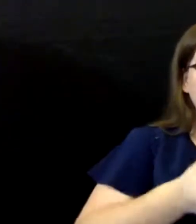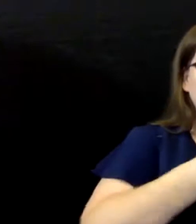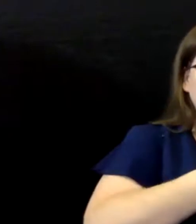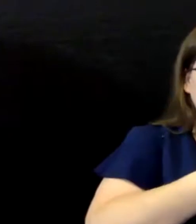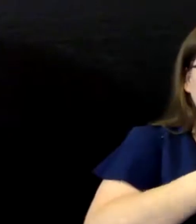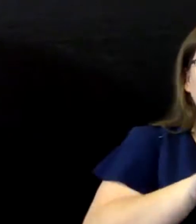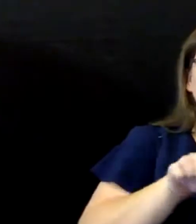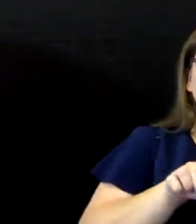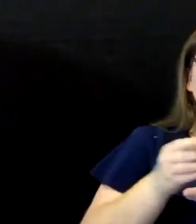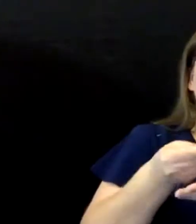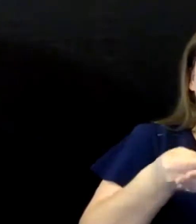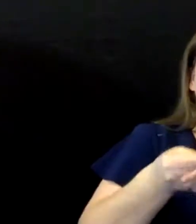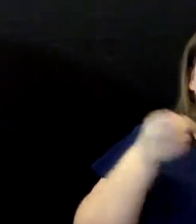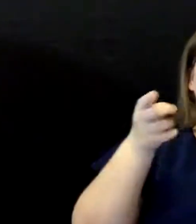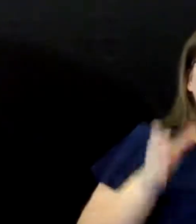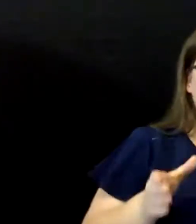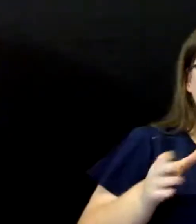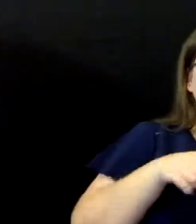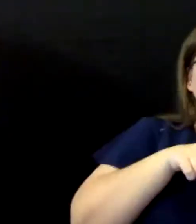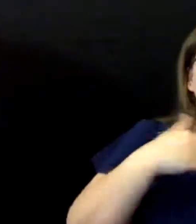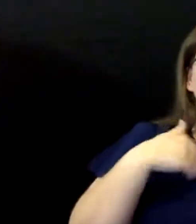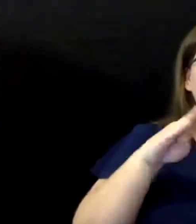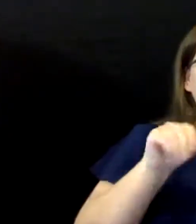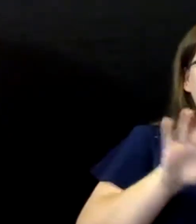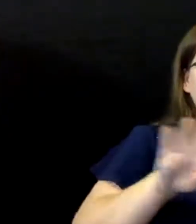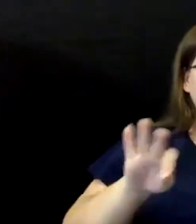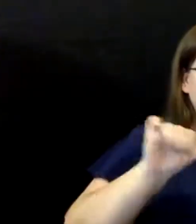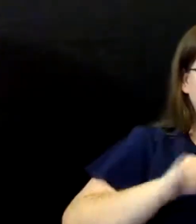director. Ms. White holds a Bachelor of Science degree from St. Joseph's